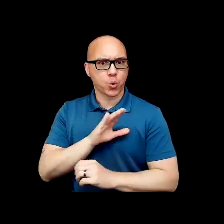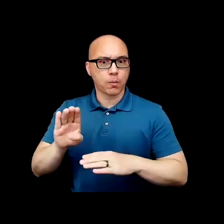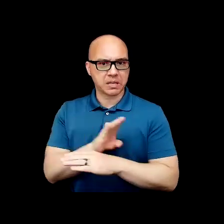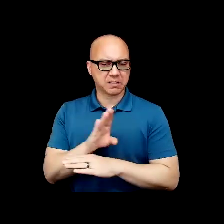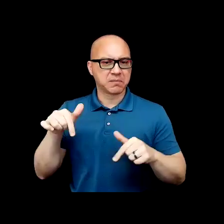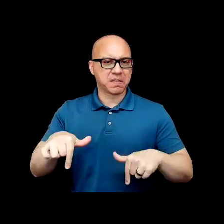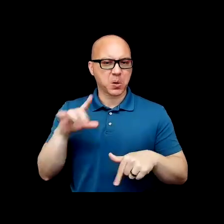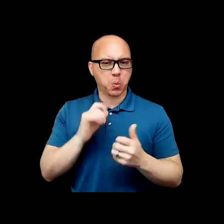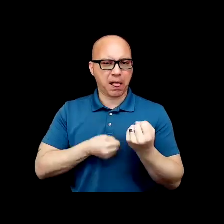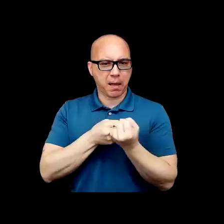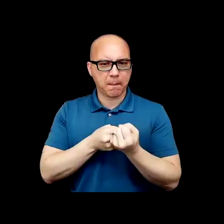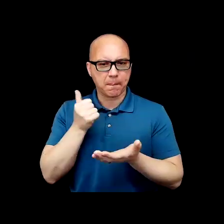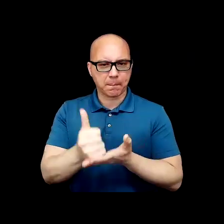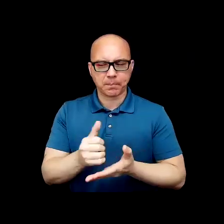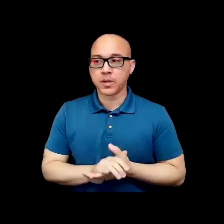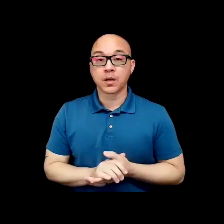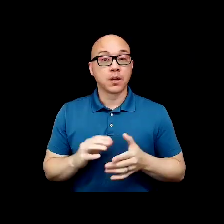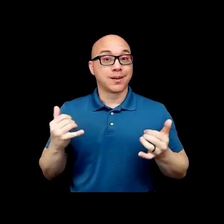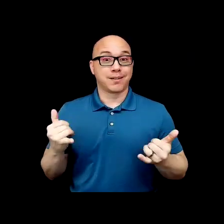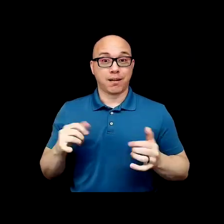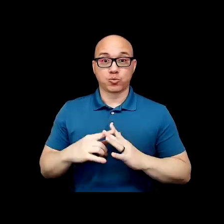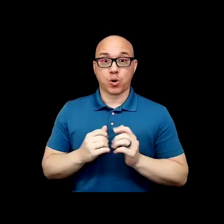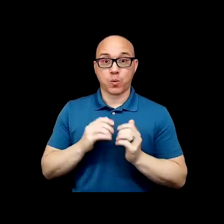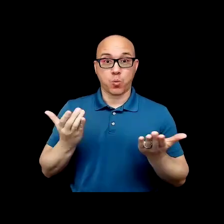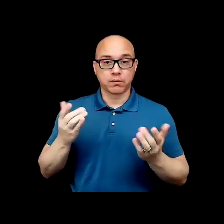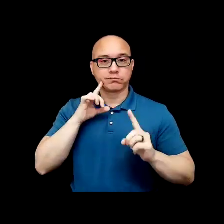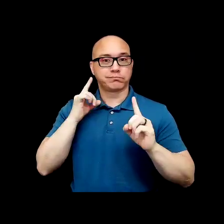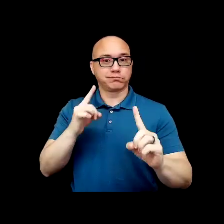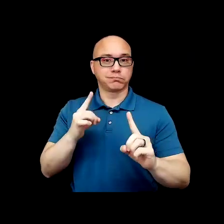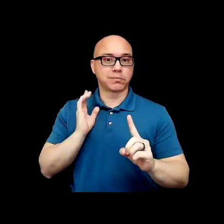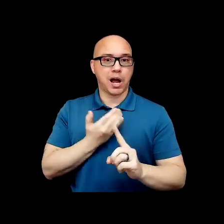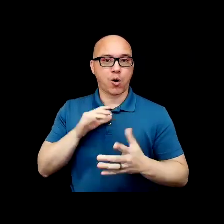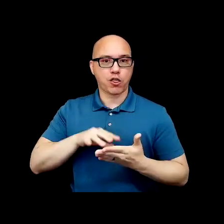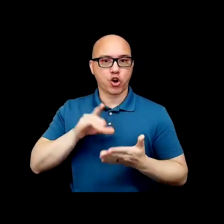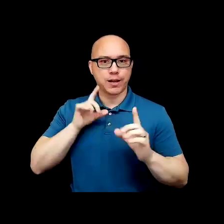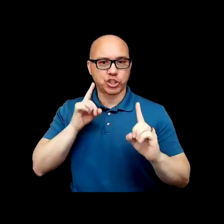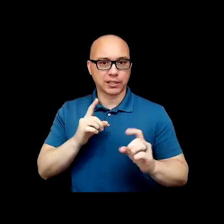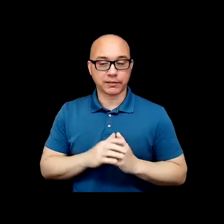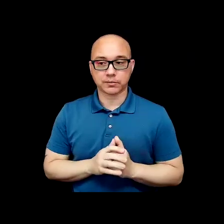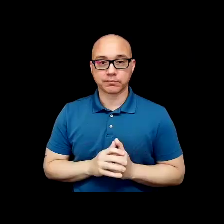So, let's start with our Learning Objectives. Today we are going to be able to distinguish